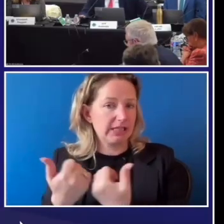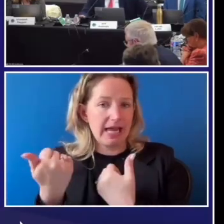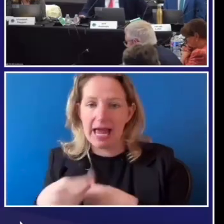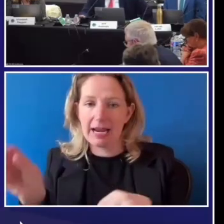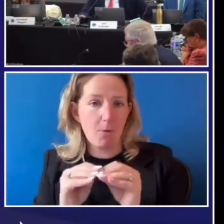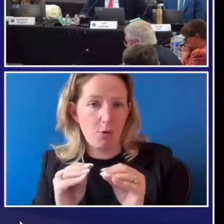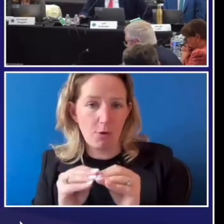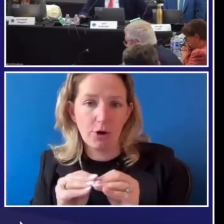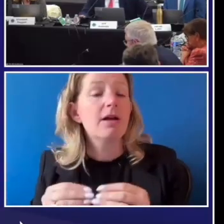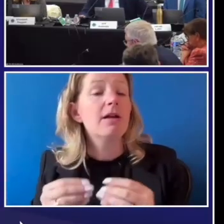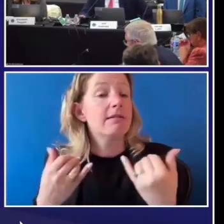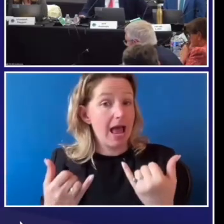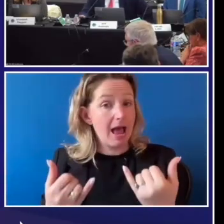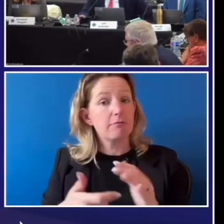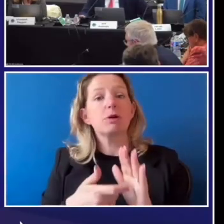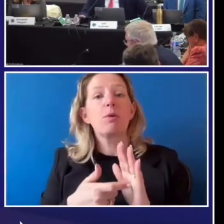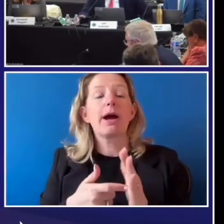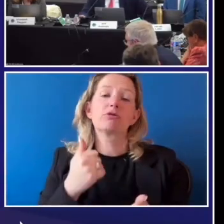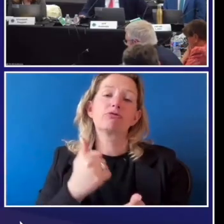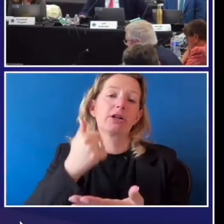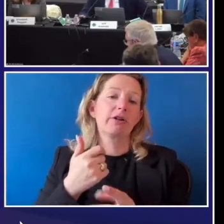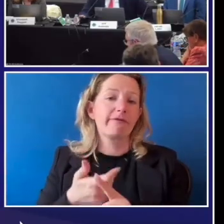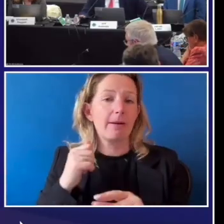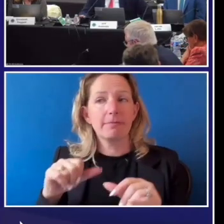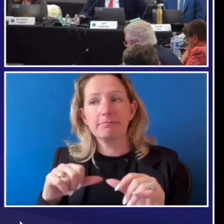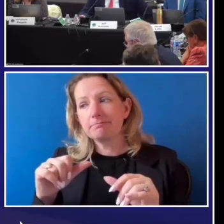accreditation by an agency recognized by the secretary.